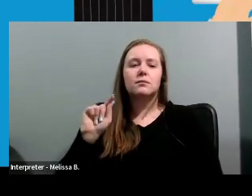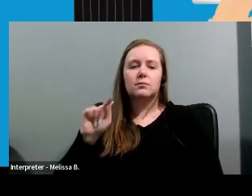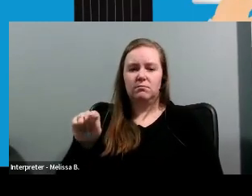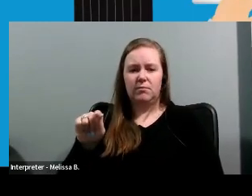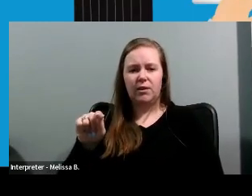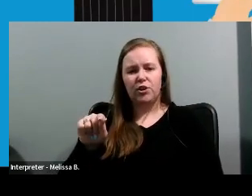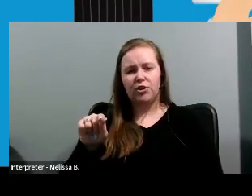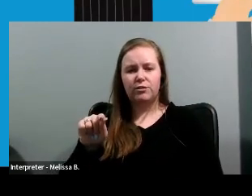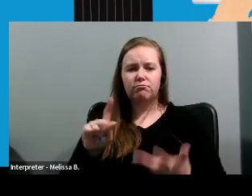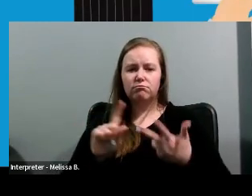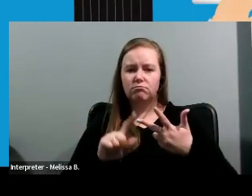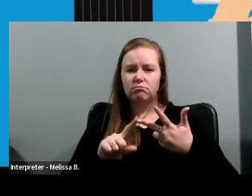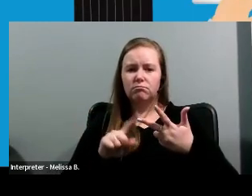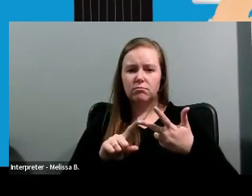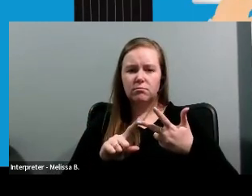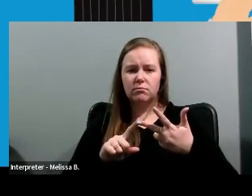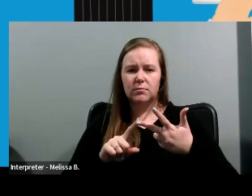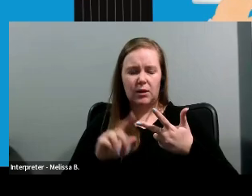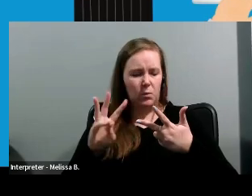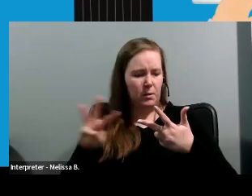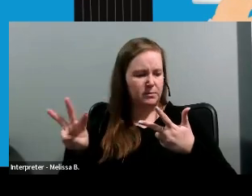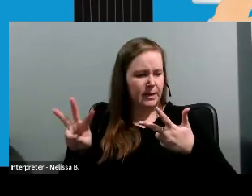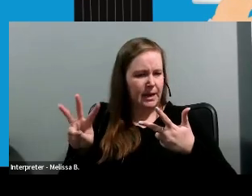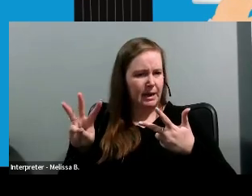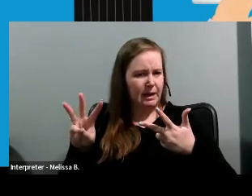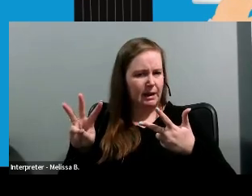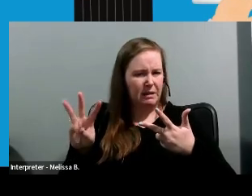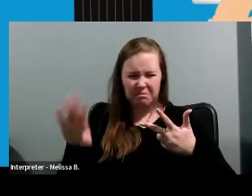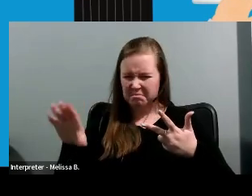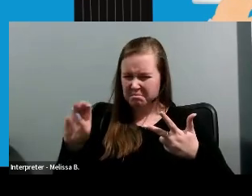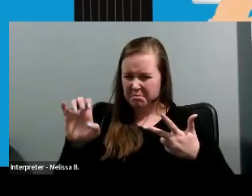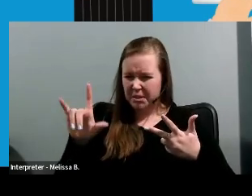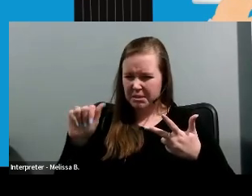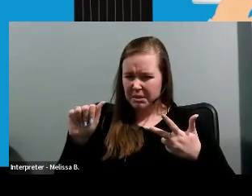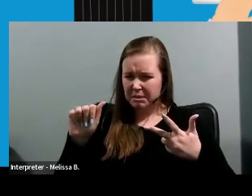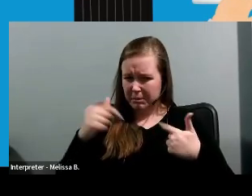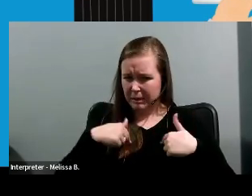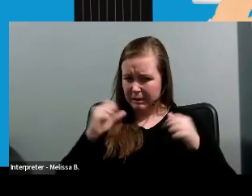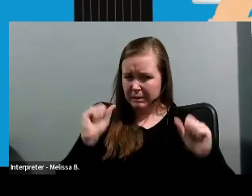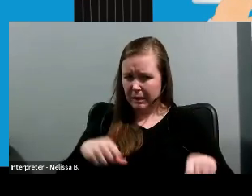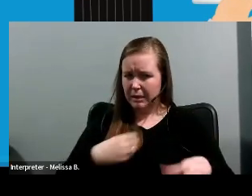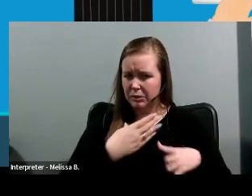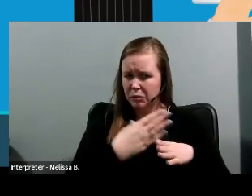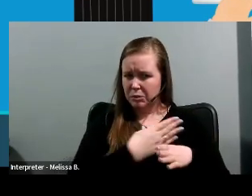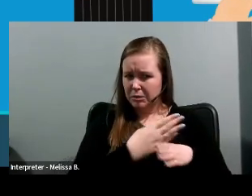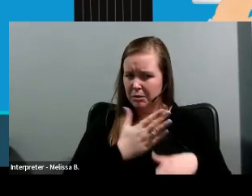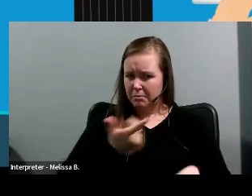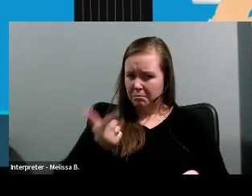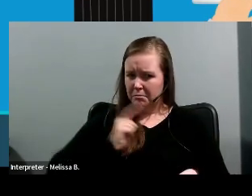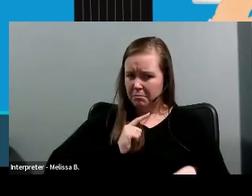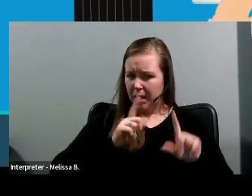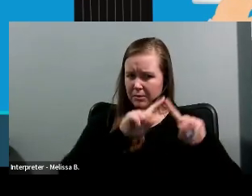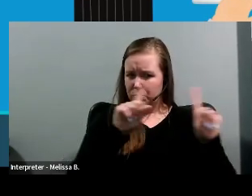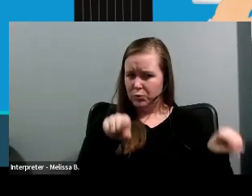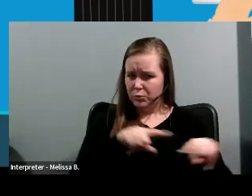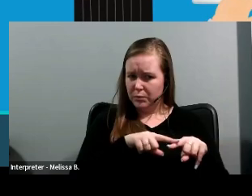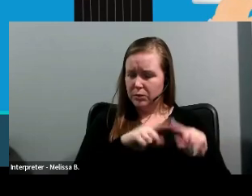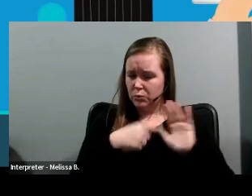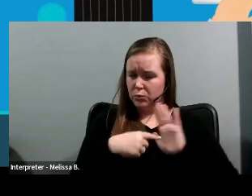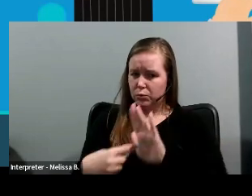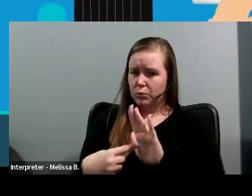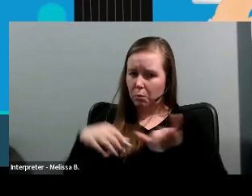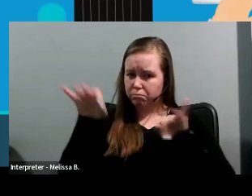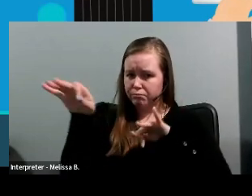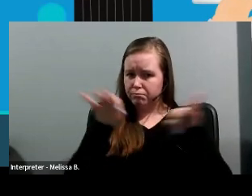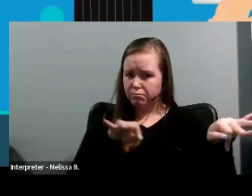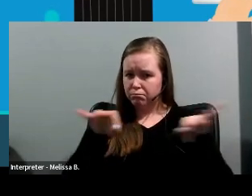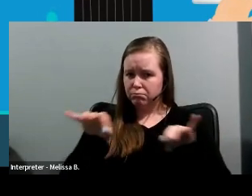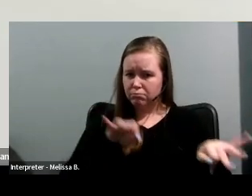Shannon Spencer (she/her): go to that webpage, and I think it'll be okay, Melissa, if I'm able to share my screen, so I can kind of just walk through what that might look like.